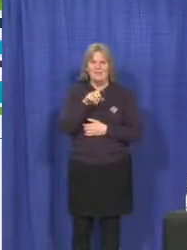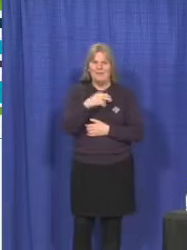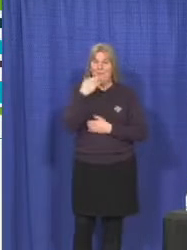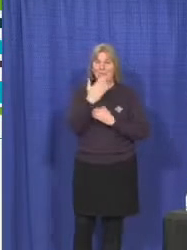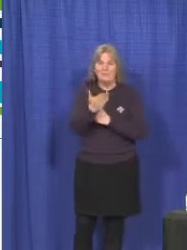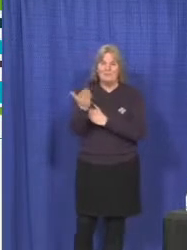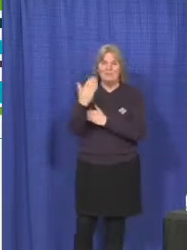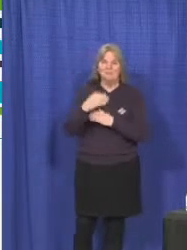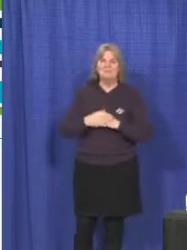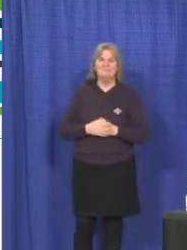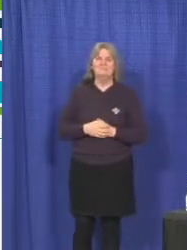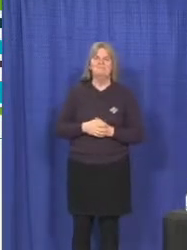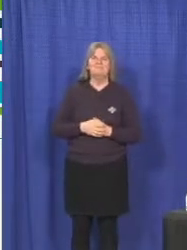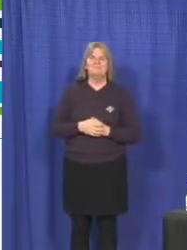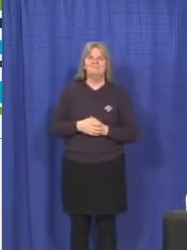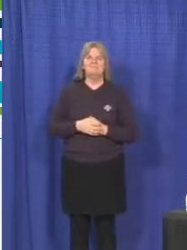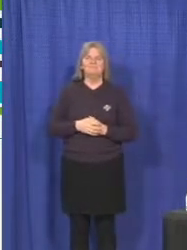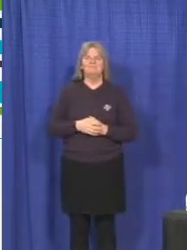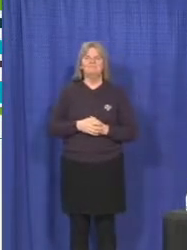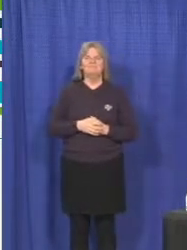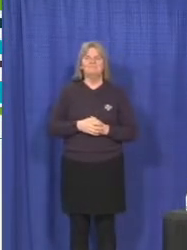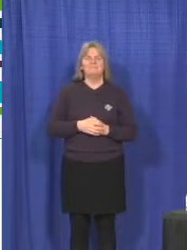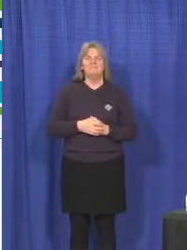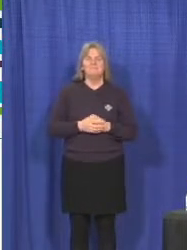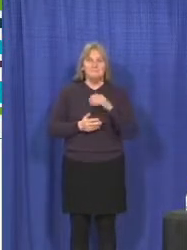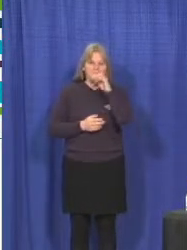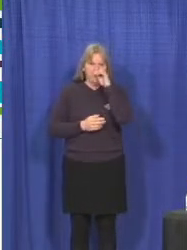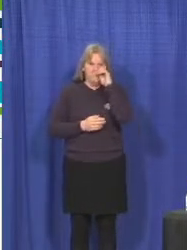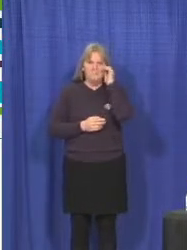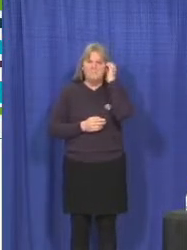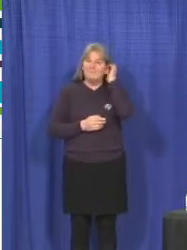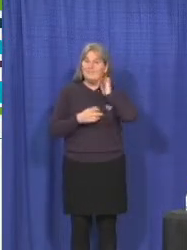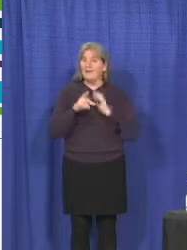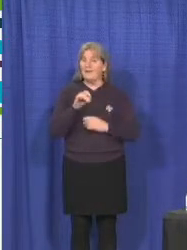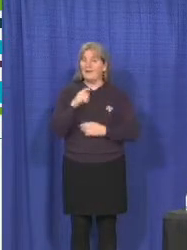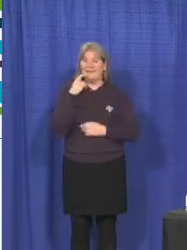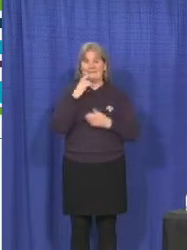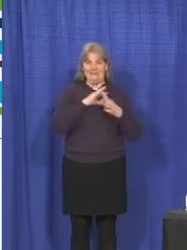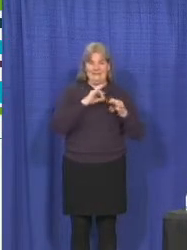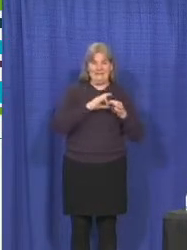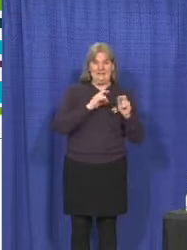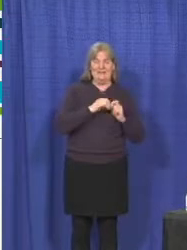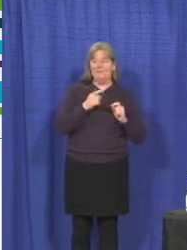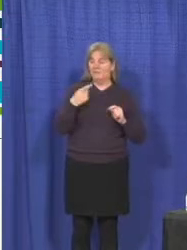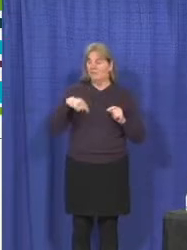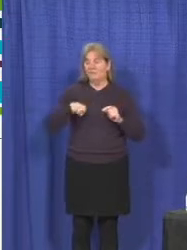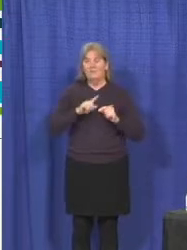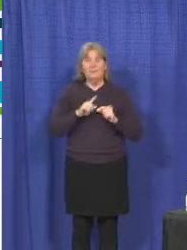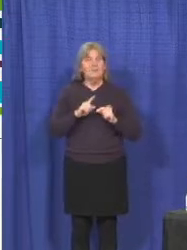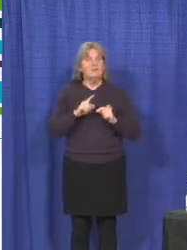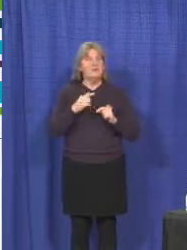Thanks Pat. With our continued different